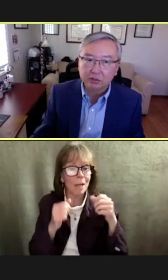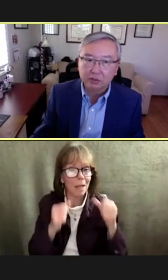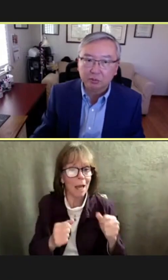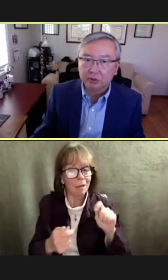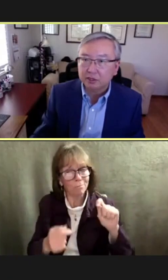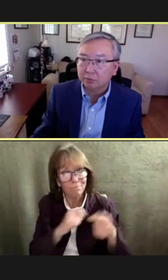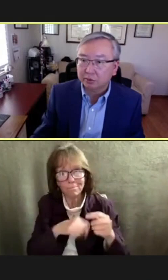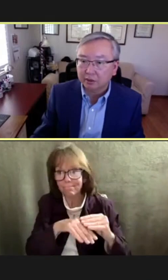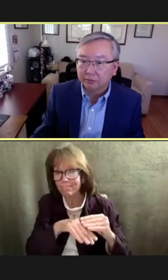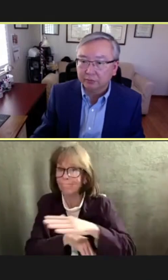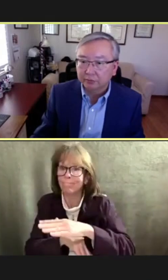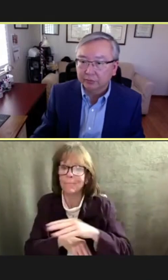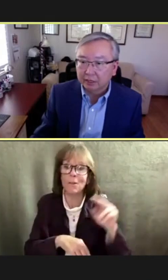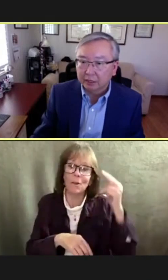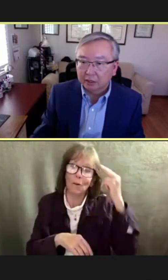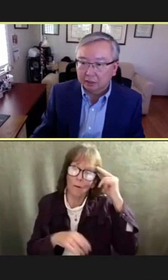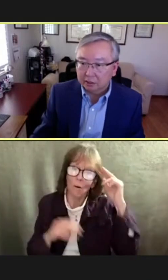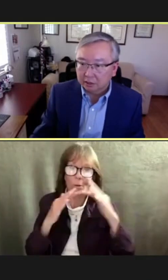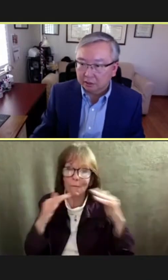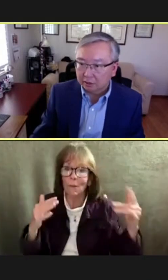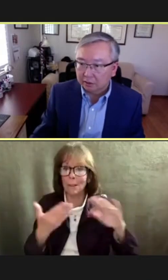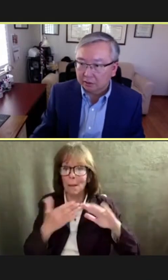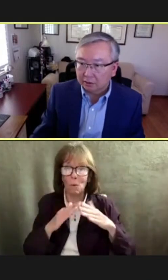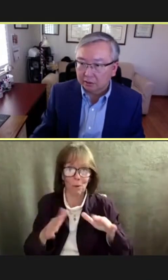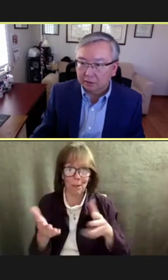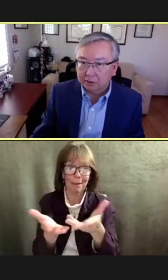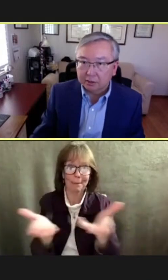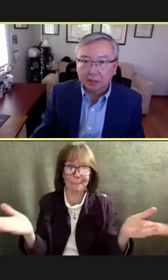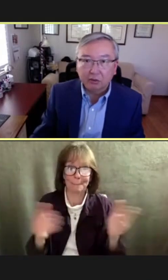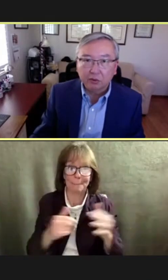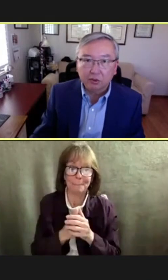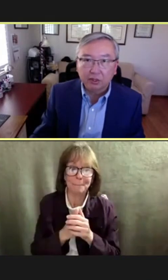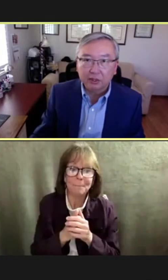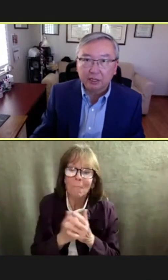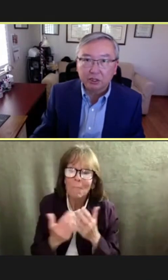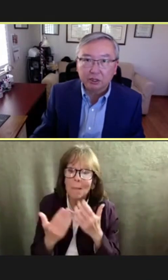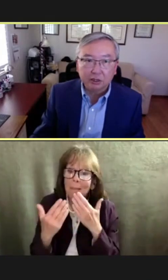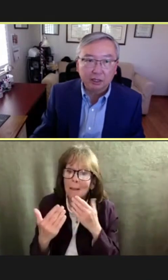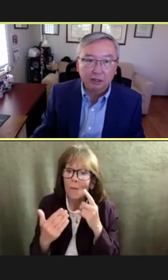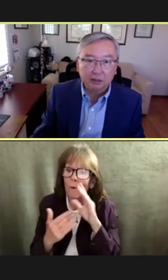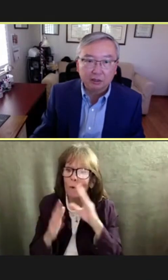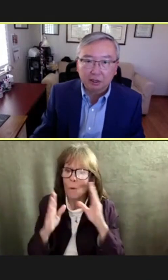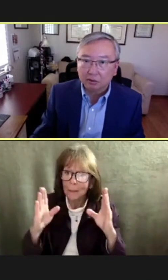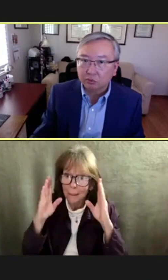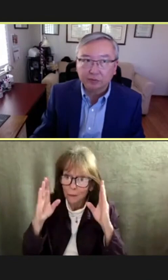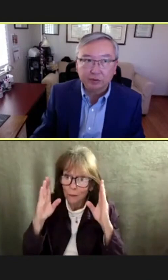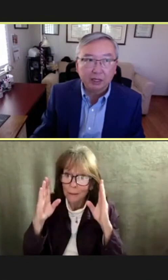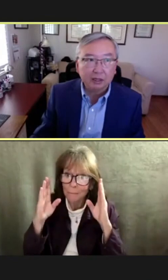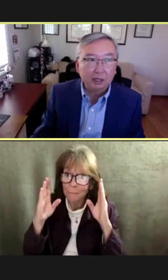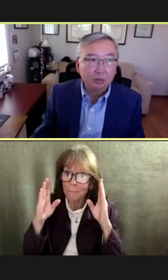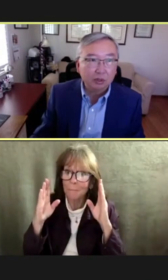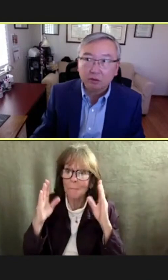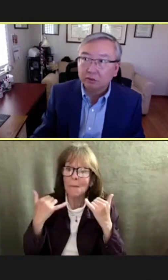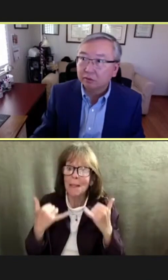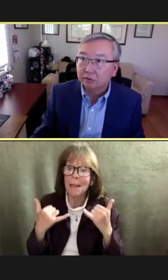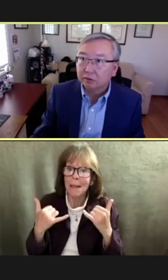the neurodiverse community and beyond. Thank you for your attention, and with that,